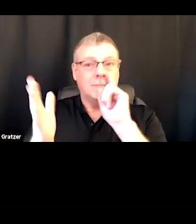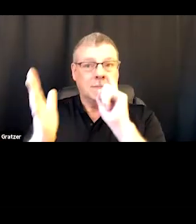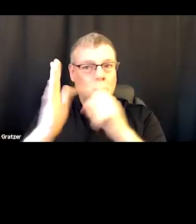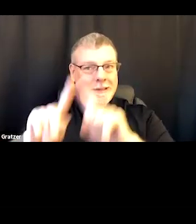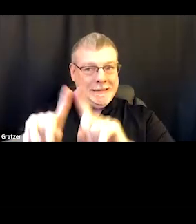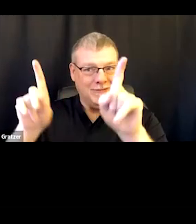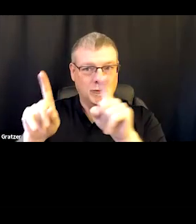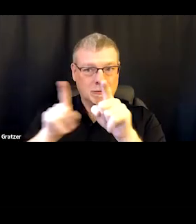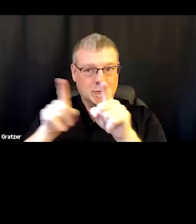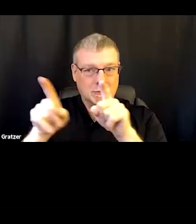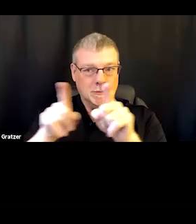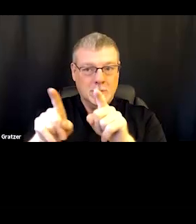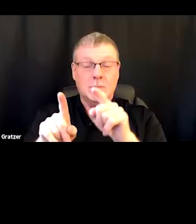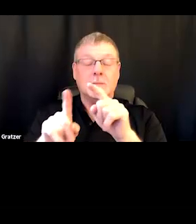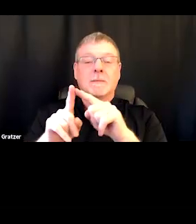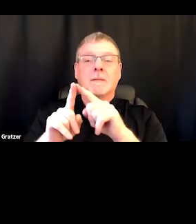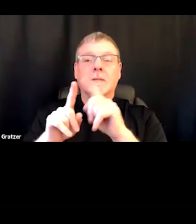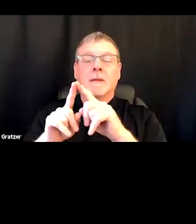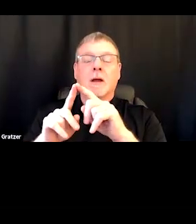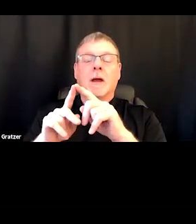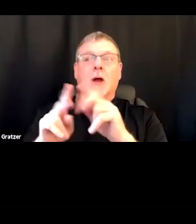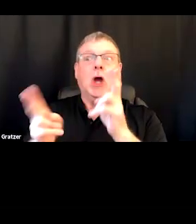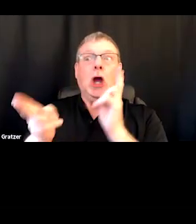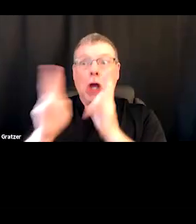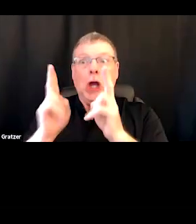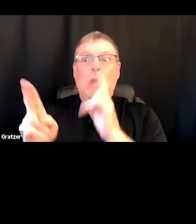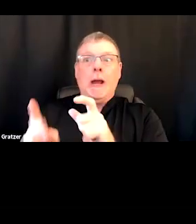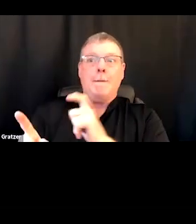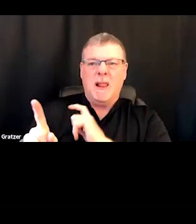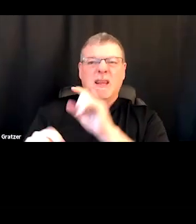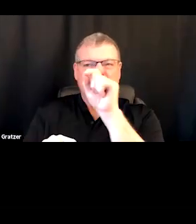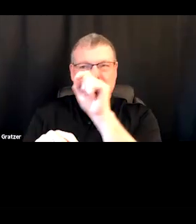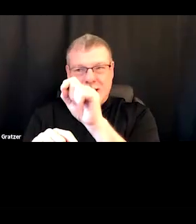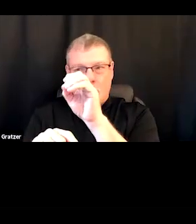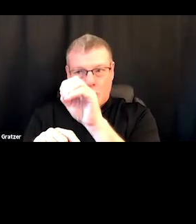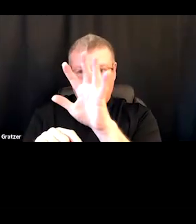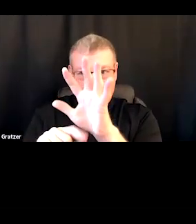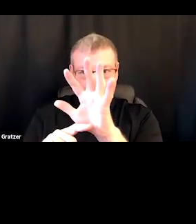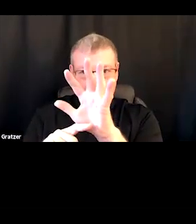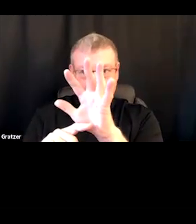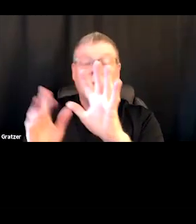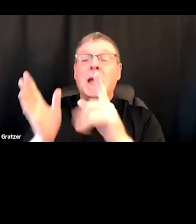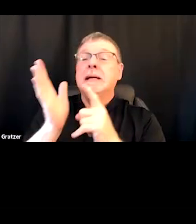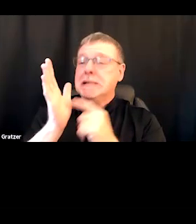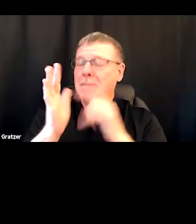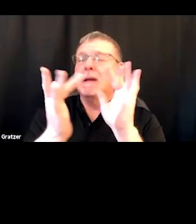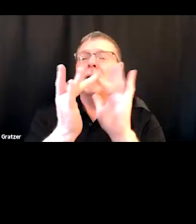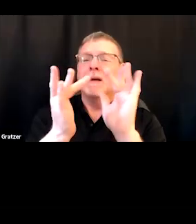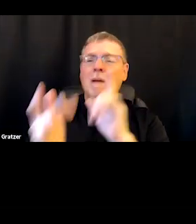in that this is urgent police backup, 0.5%. We are, at times, contacting the police for other things